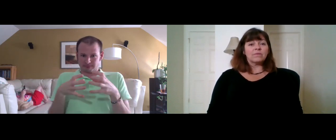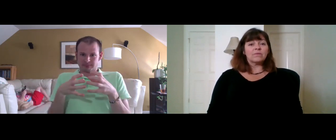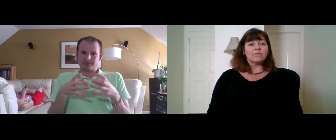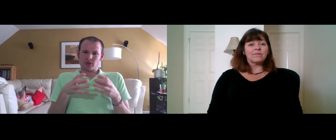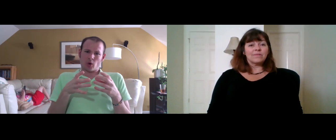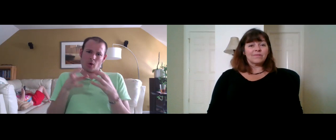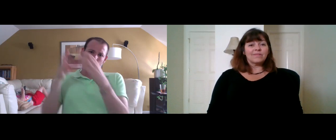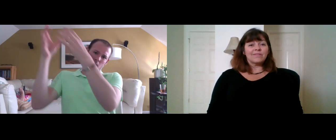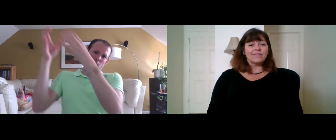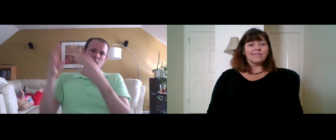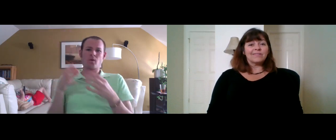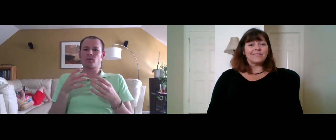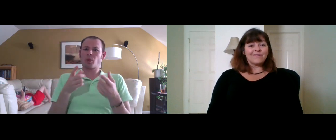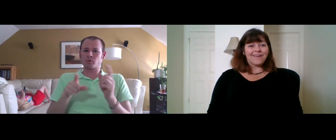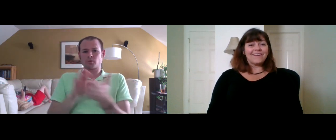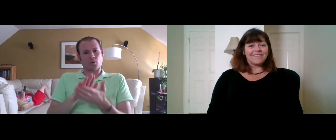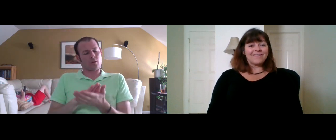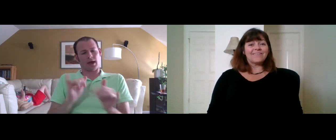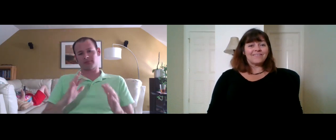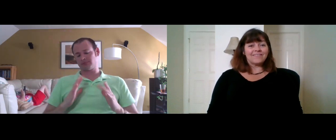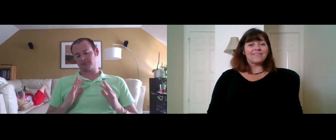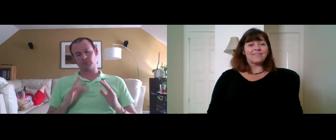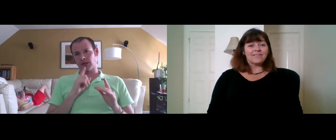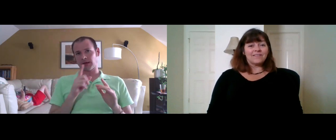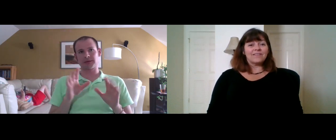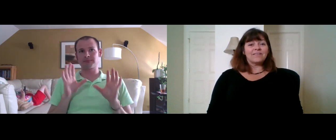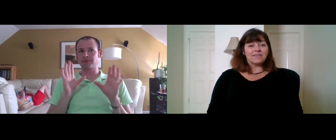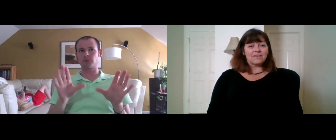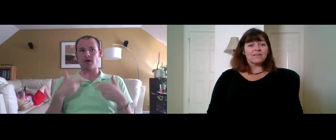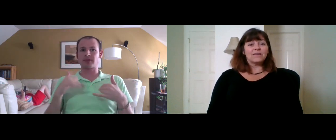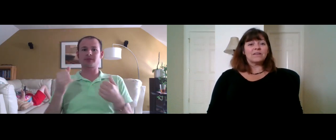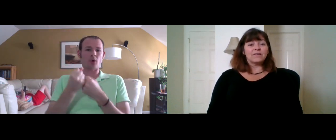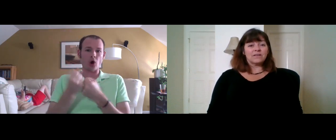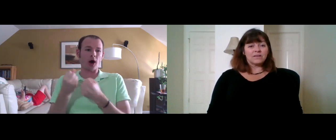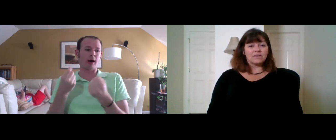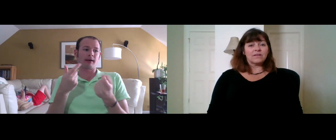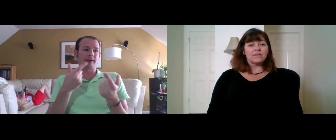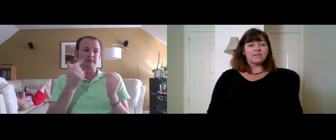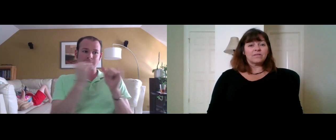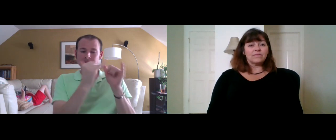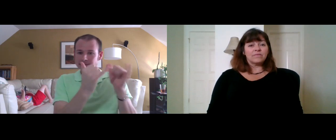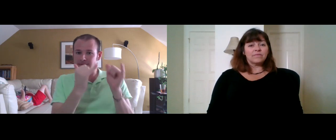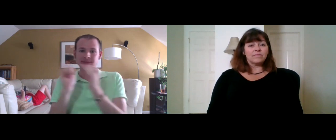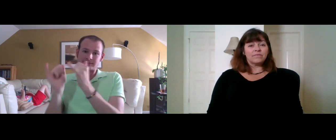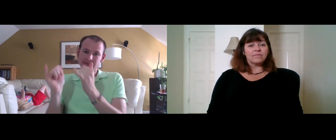There were ten of us who went to school together It was great. Wonderful support